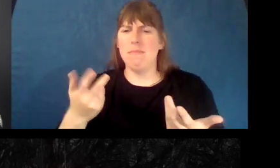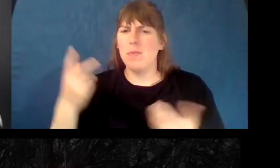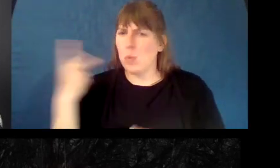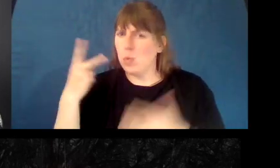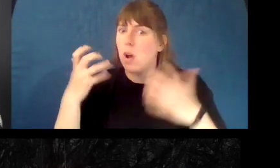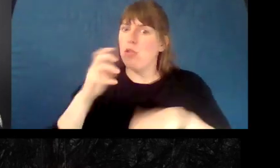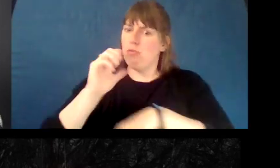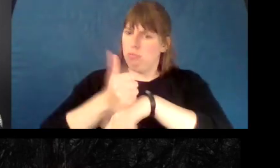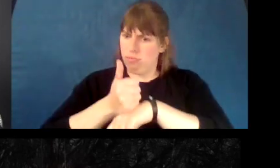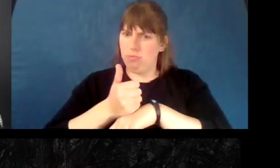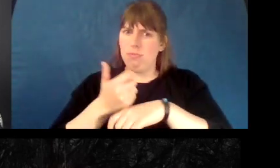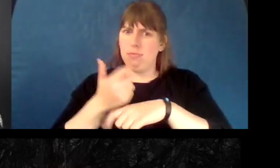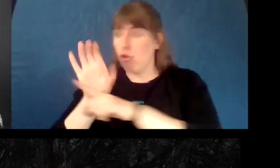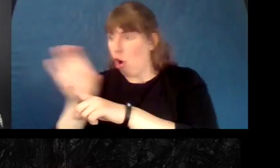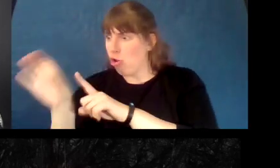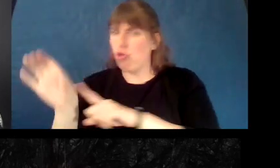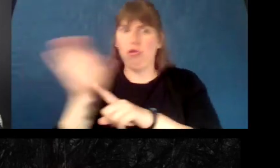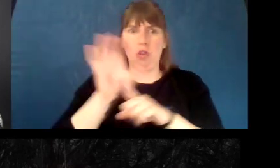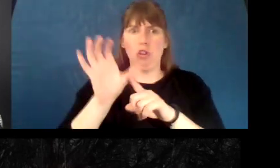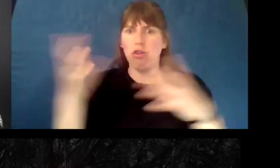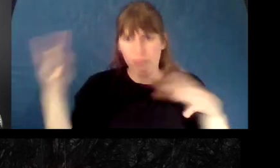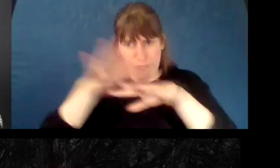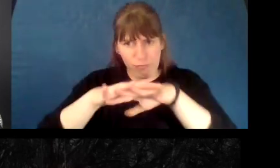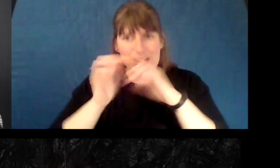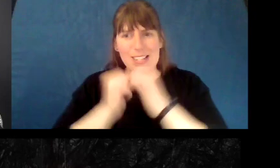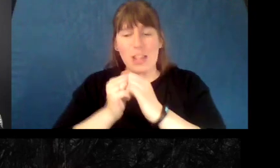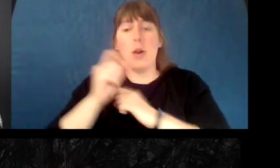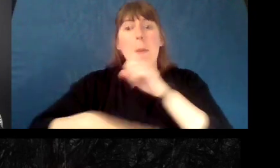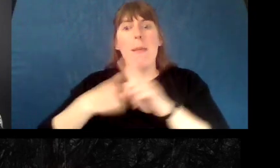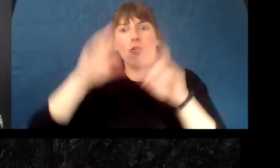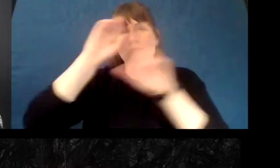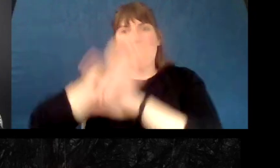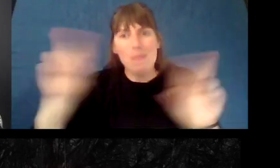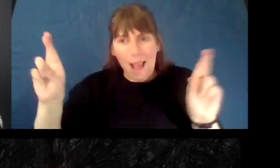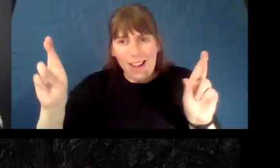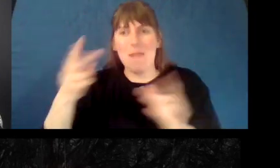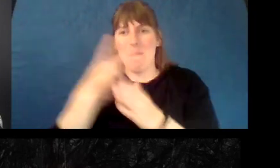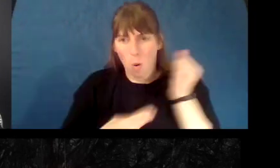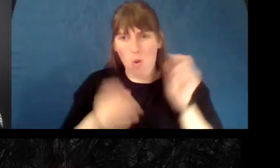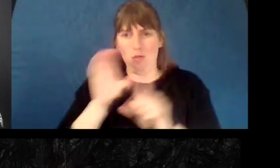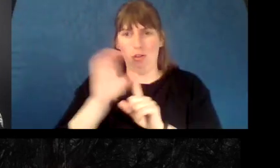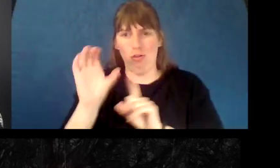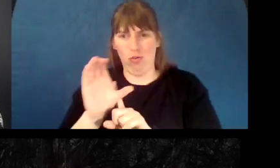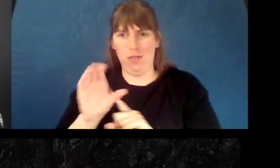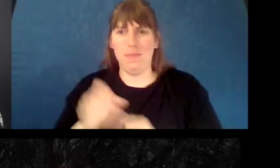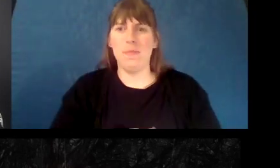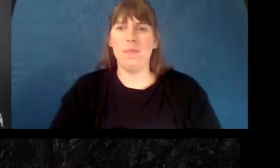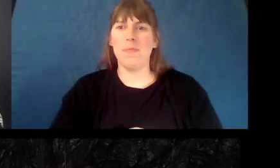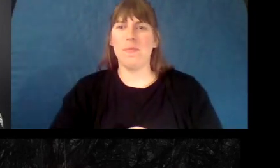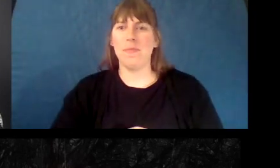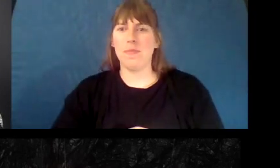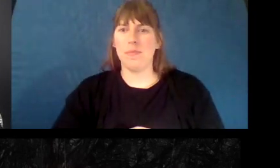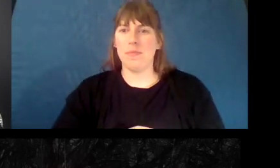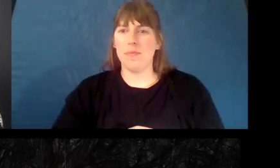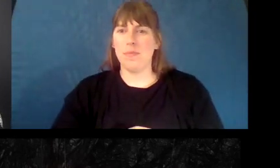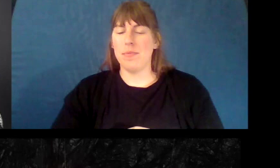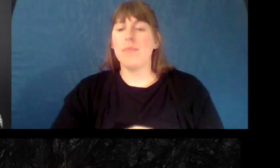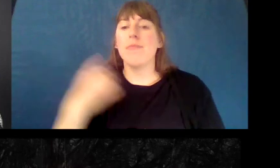intercultural that is truly respectful of both of our cultures. And, we consulted with elders,